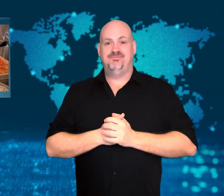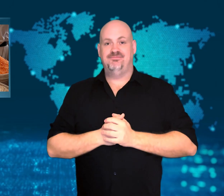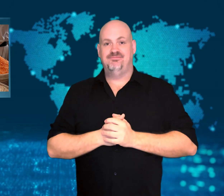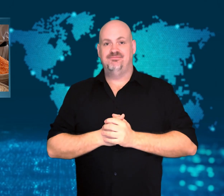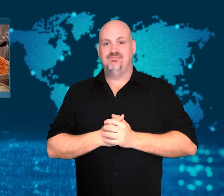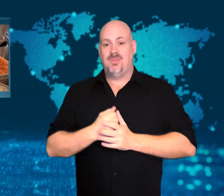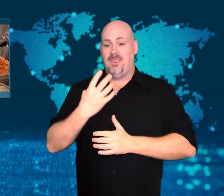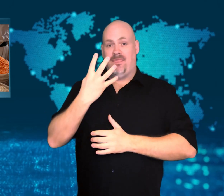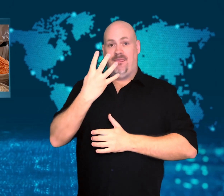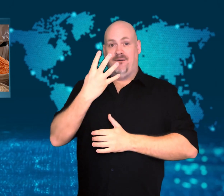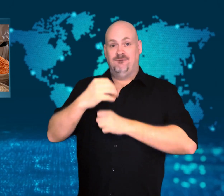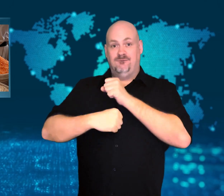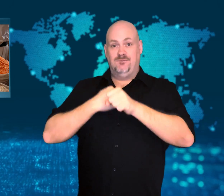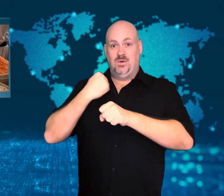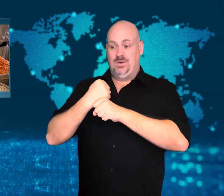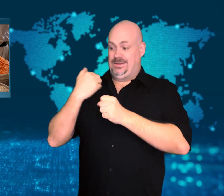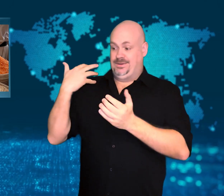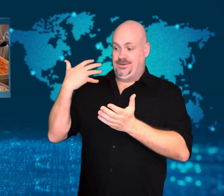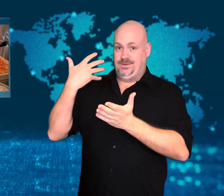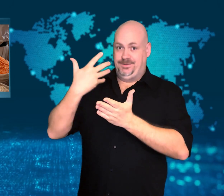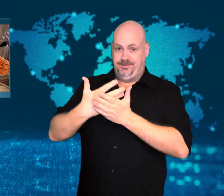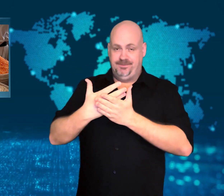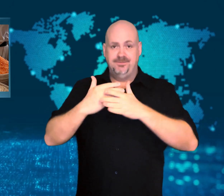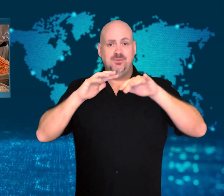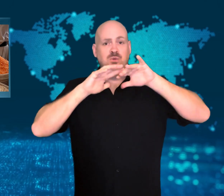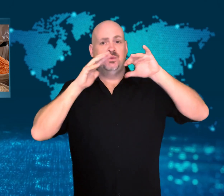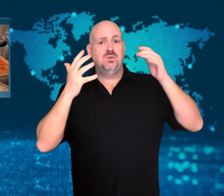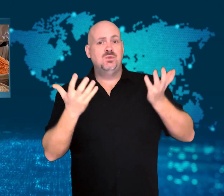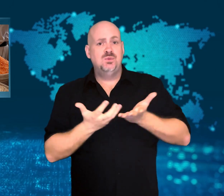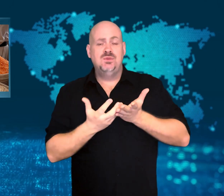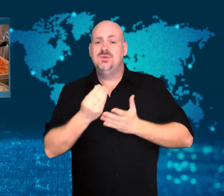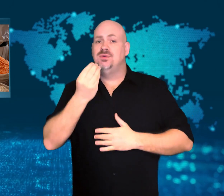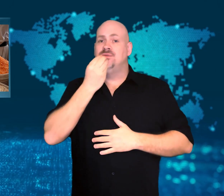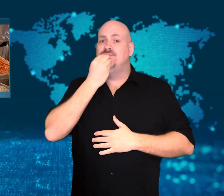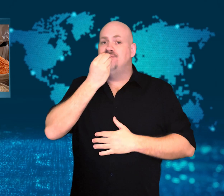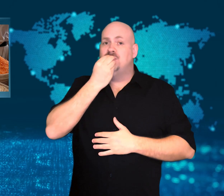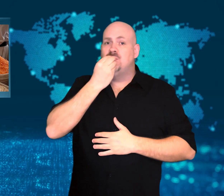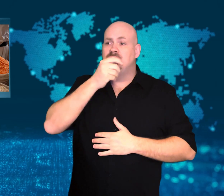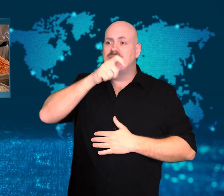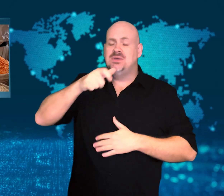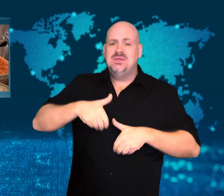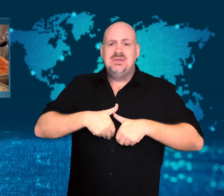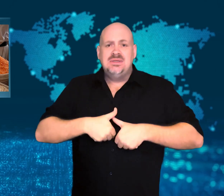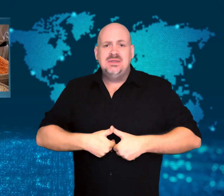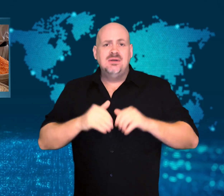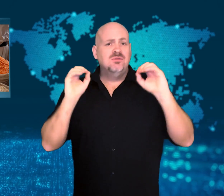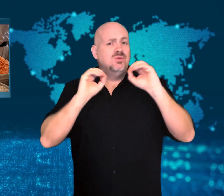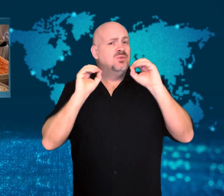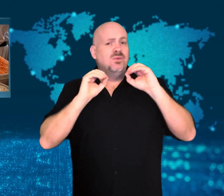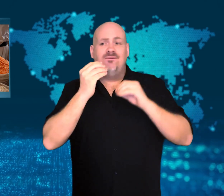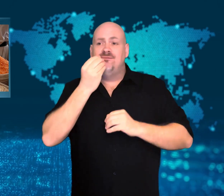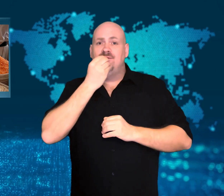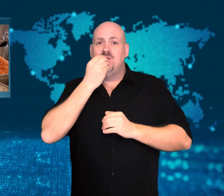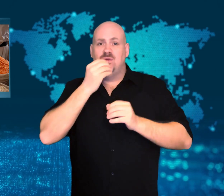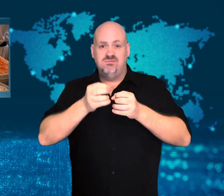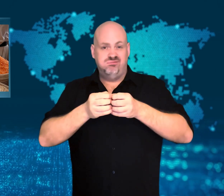That increase is then passed on to consumers in grocery